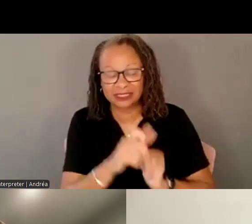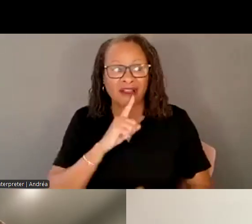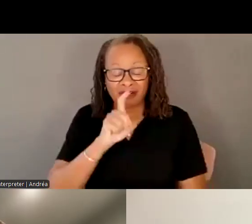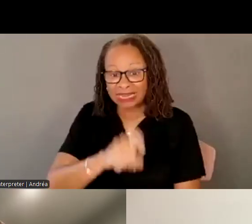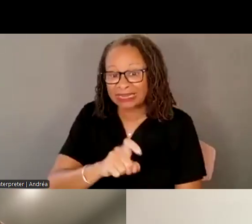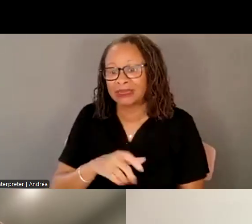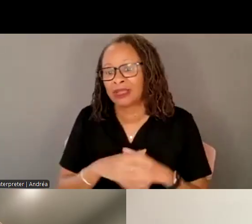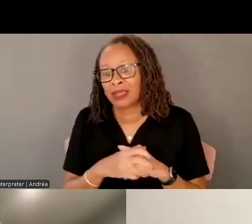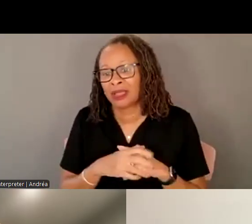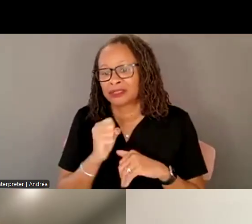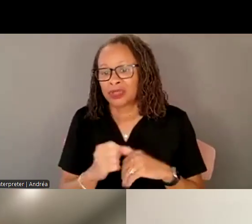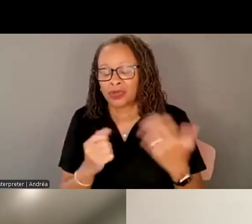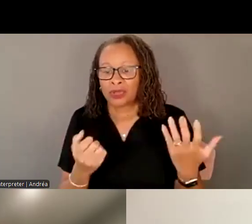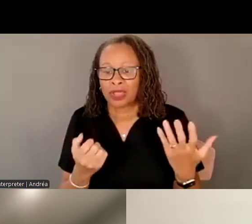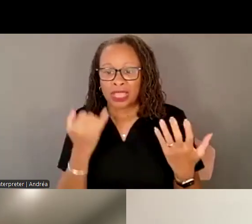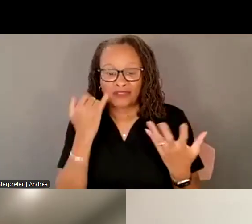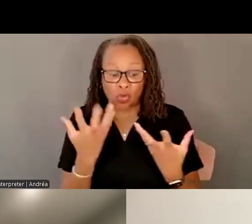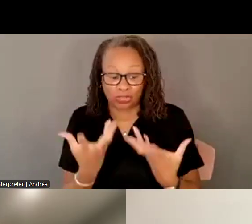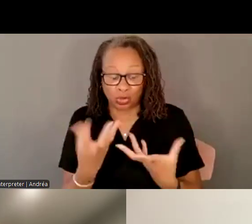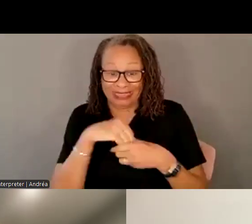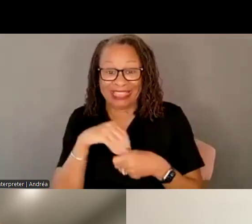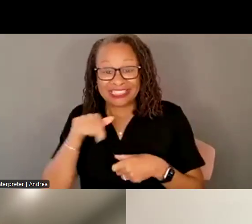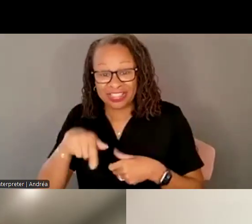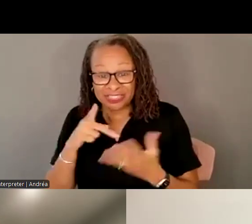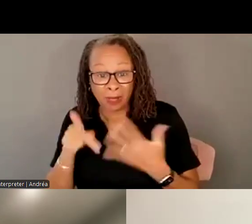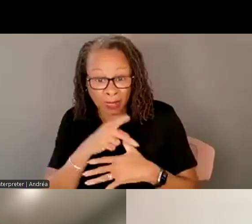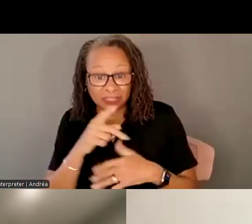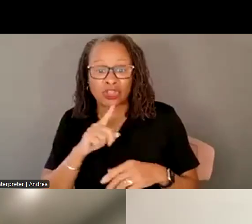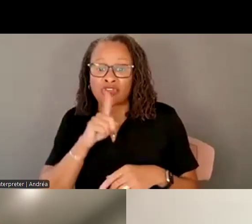So in order to engage this population, you really want to,